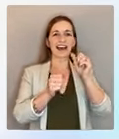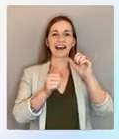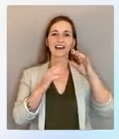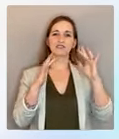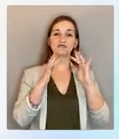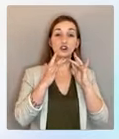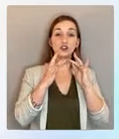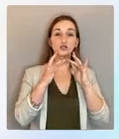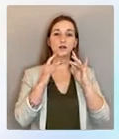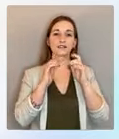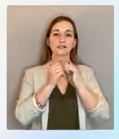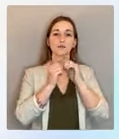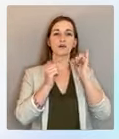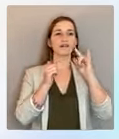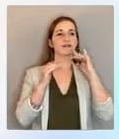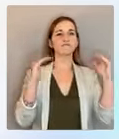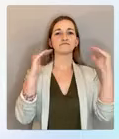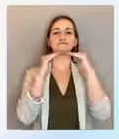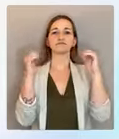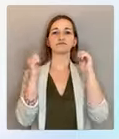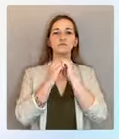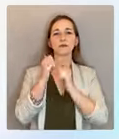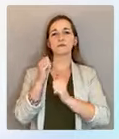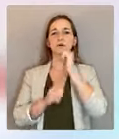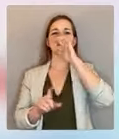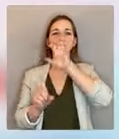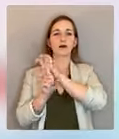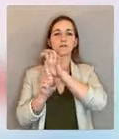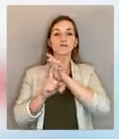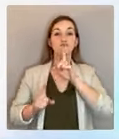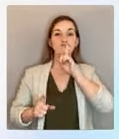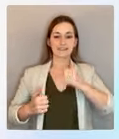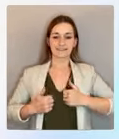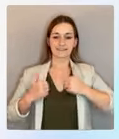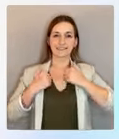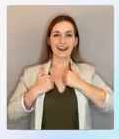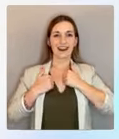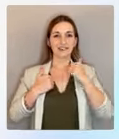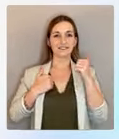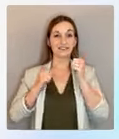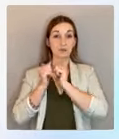that is on the same level as the most popular real life sports.